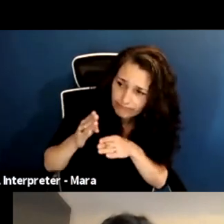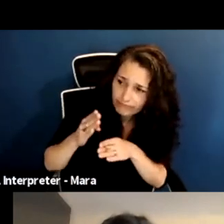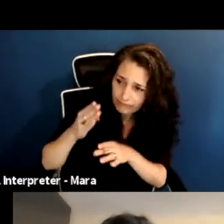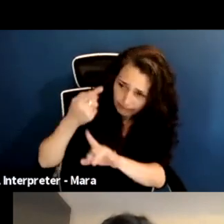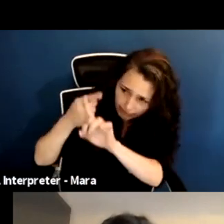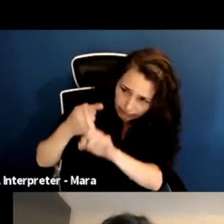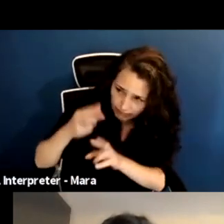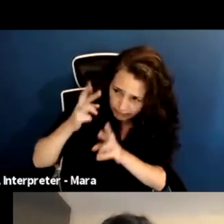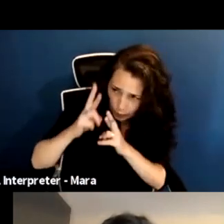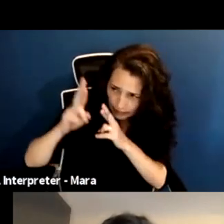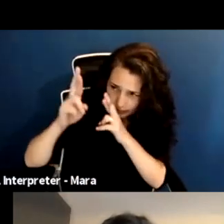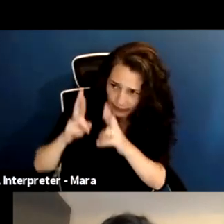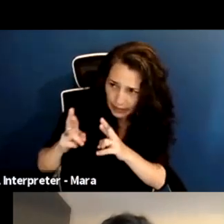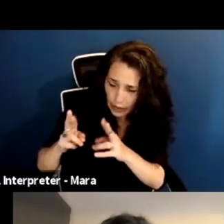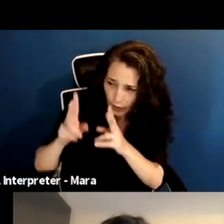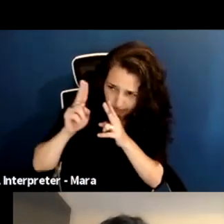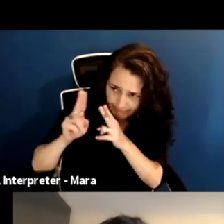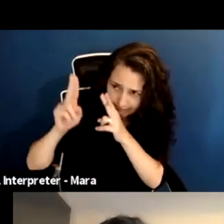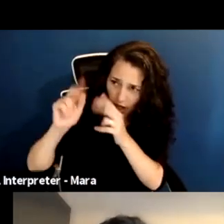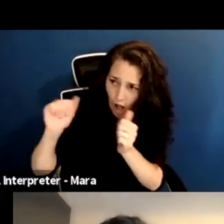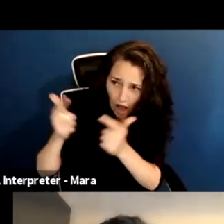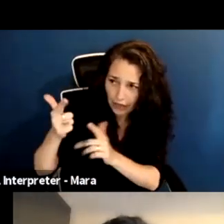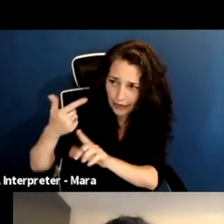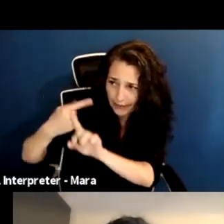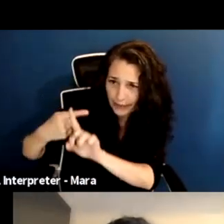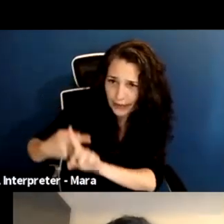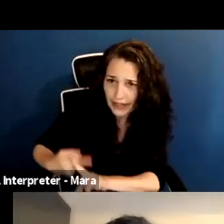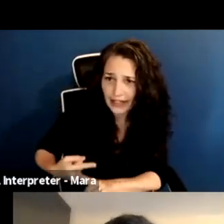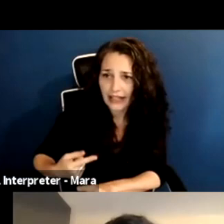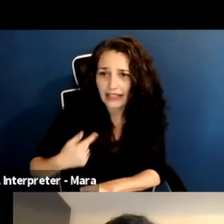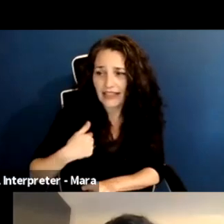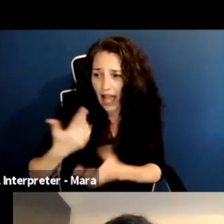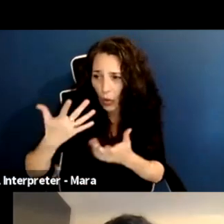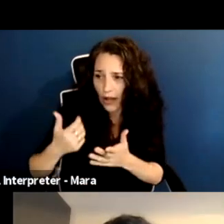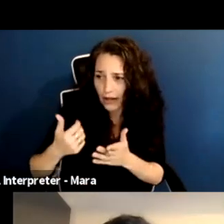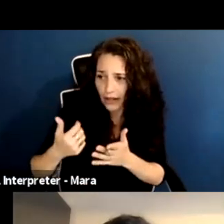That I again, as an amplifier of their own lives